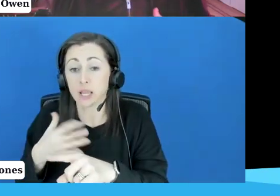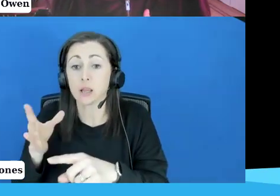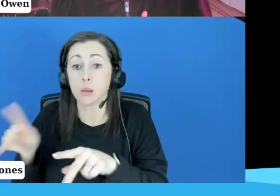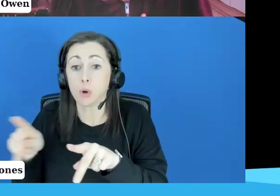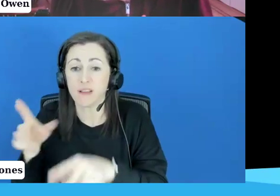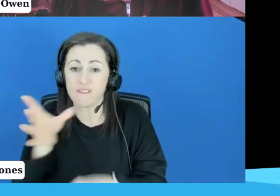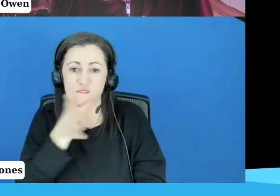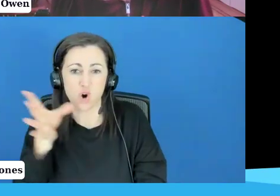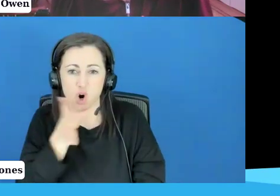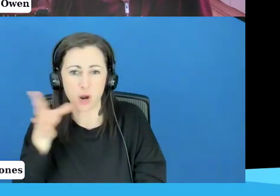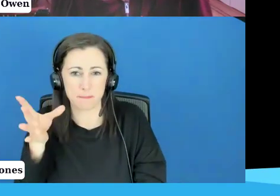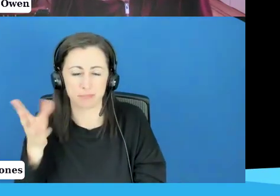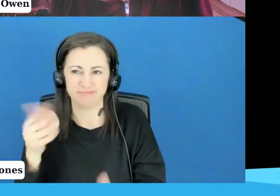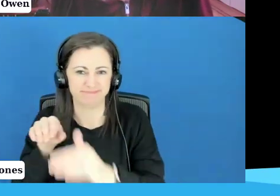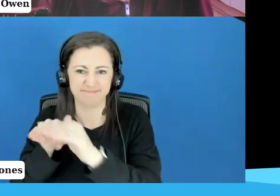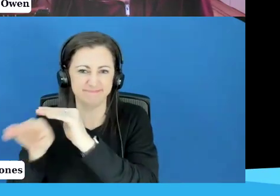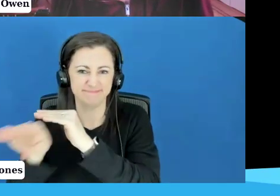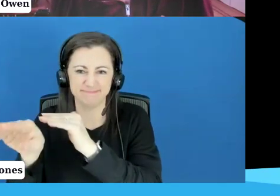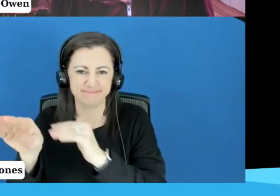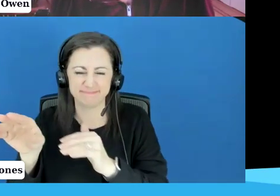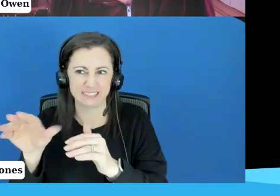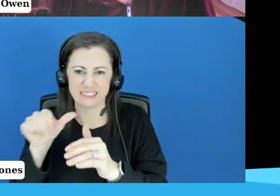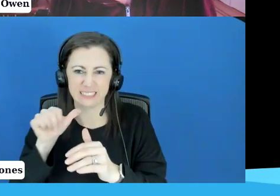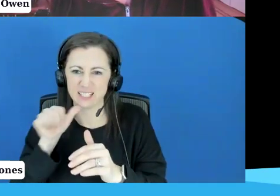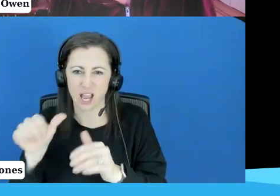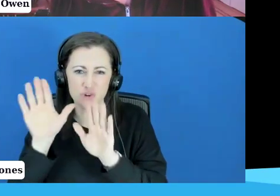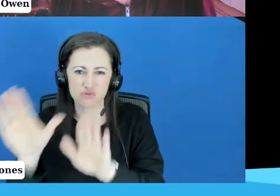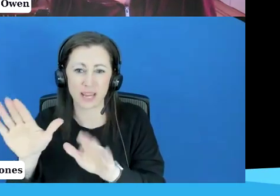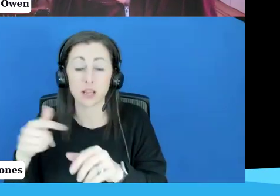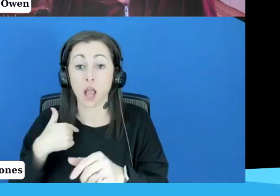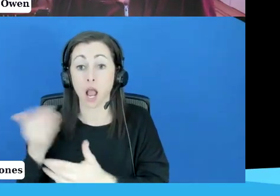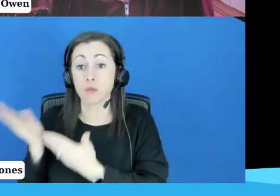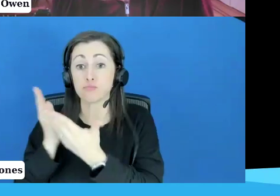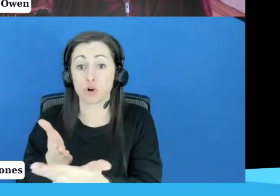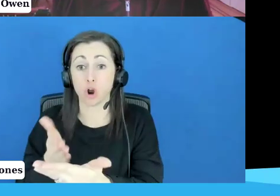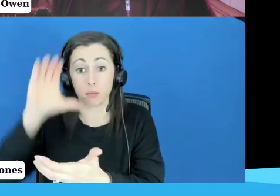I knew it was going to be, so I brought the kid's grandmother, and my husband went,